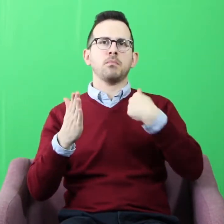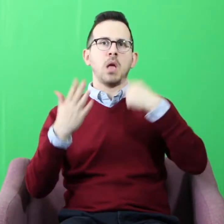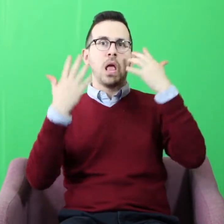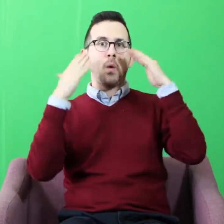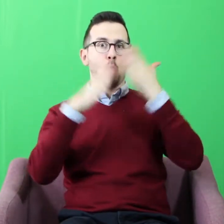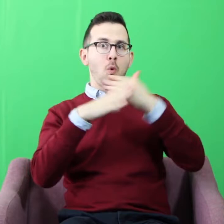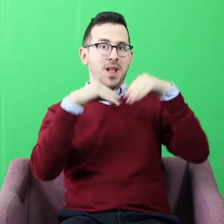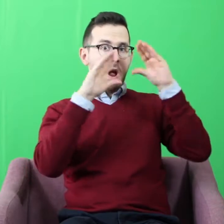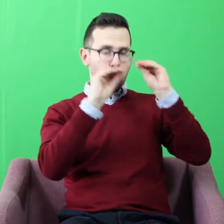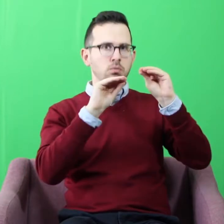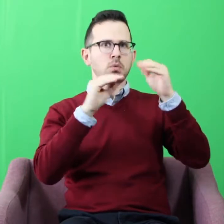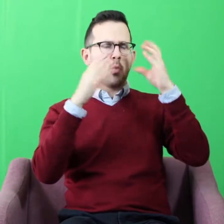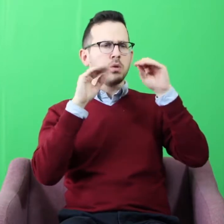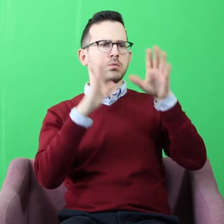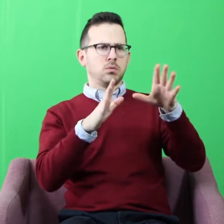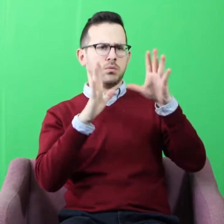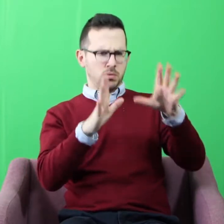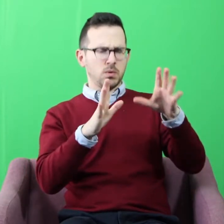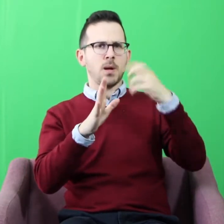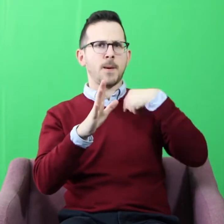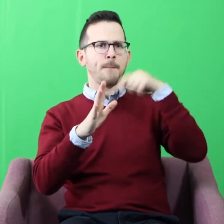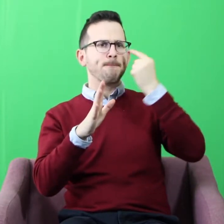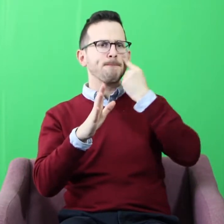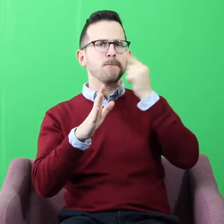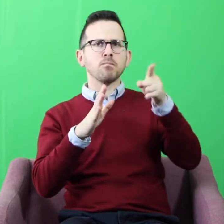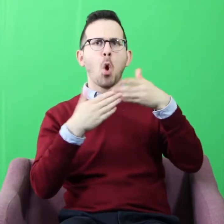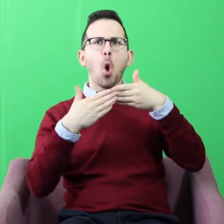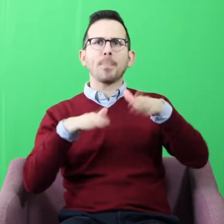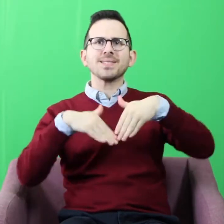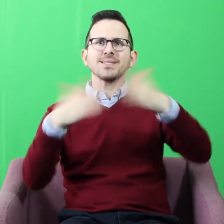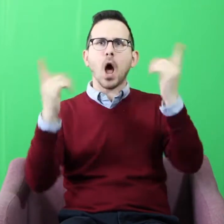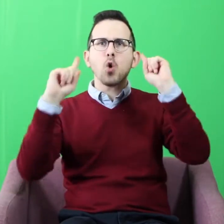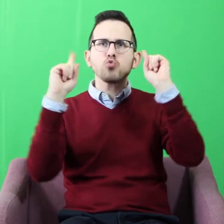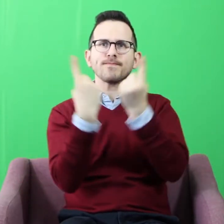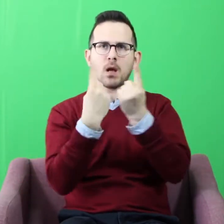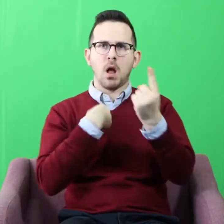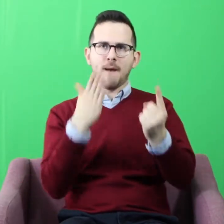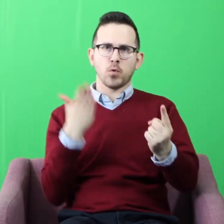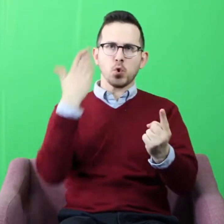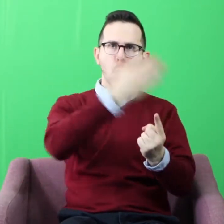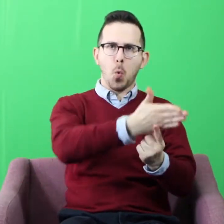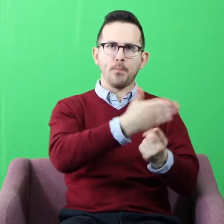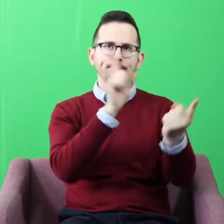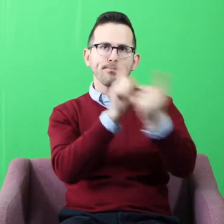For example part of my job involves working with the education sector, so when there is an Open day at university I must go along to it.